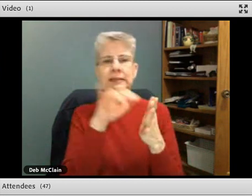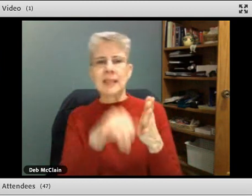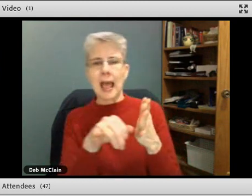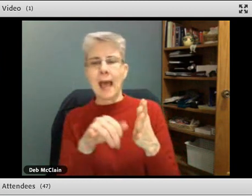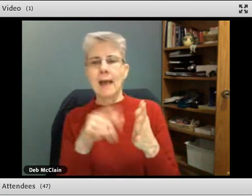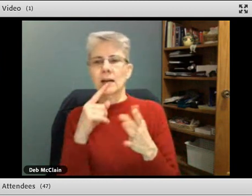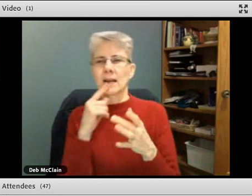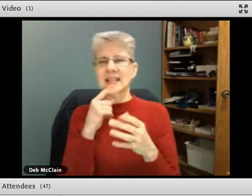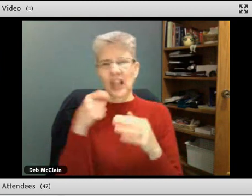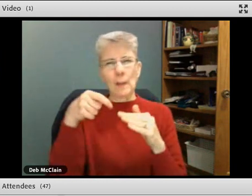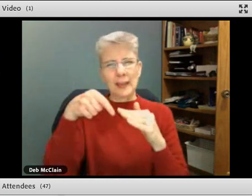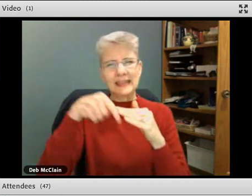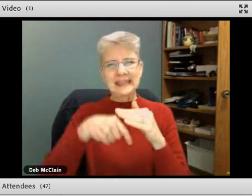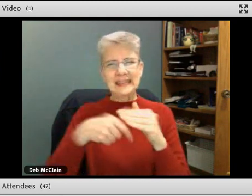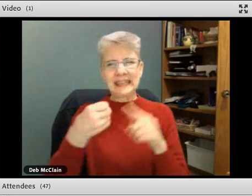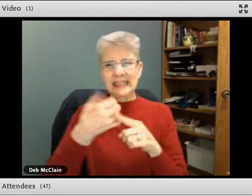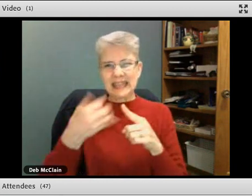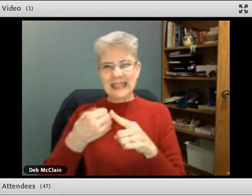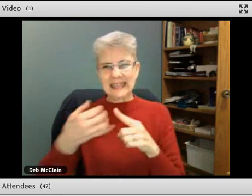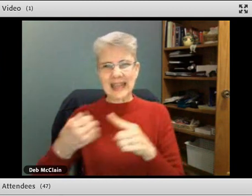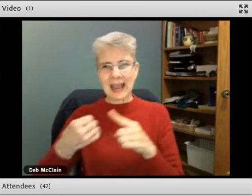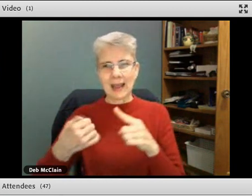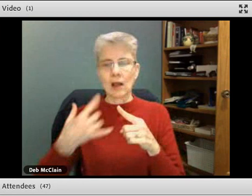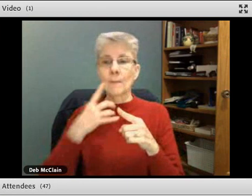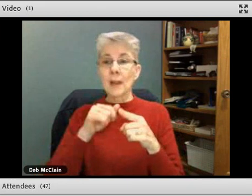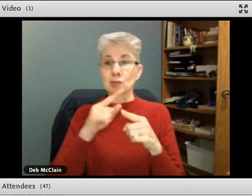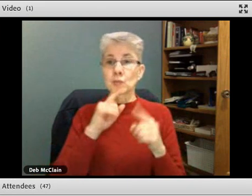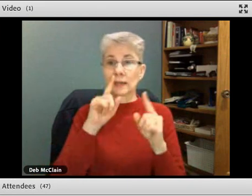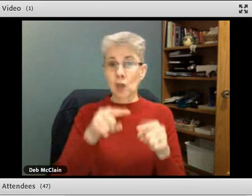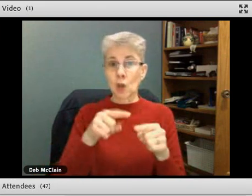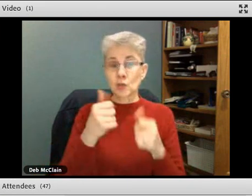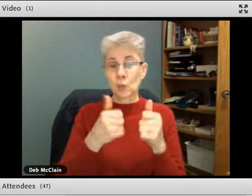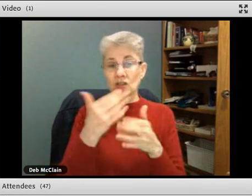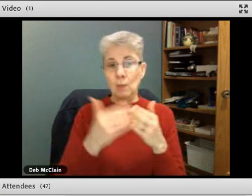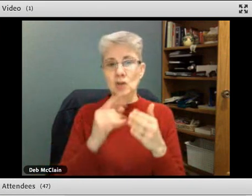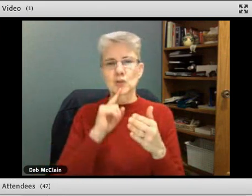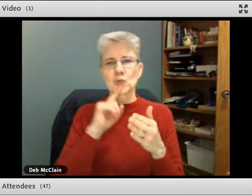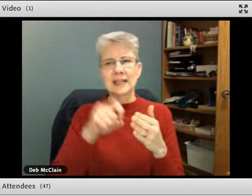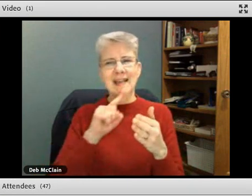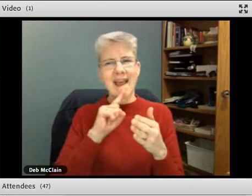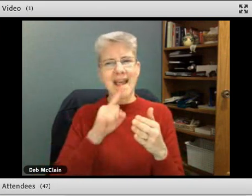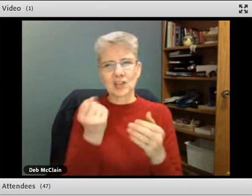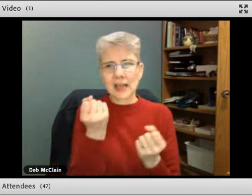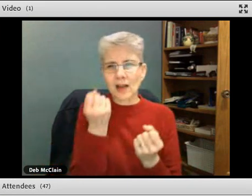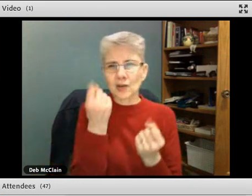which of those parts you need to actually understand and how they're used in your particular system.